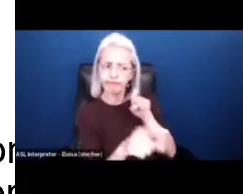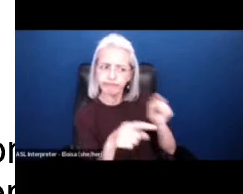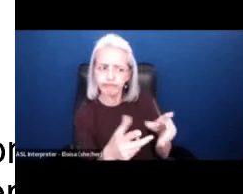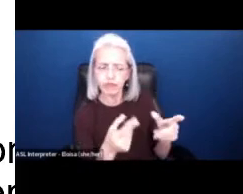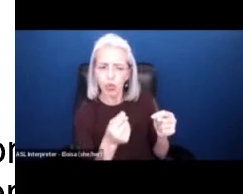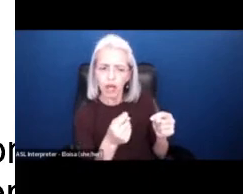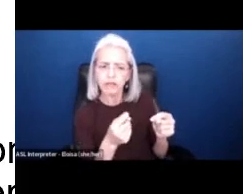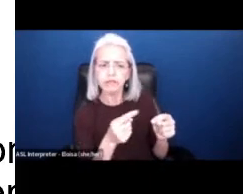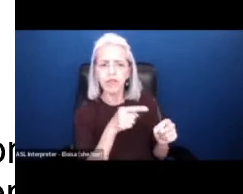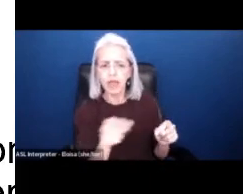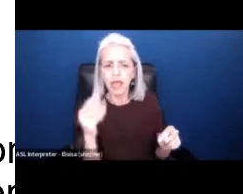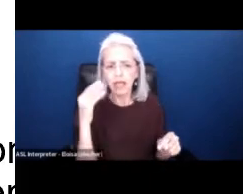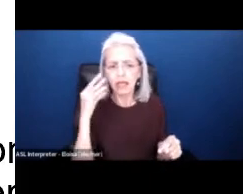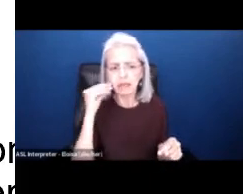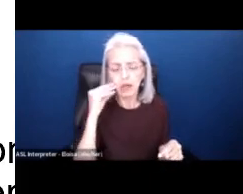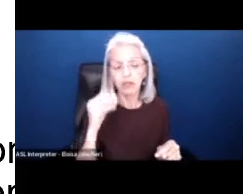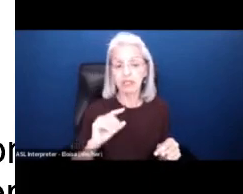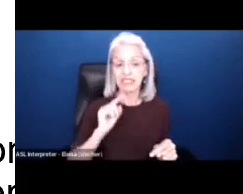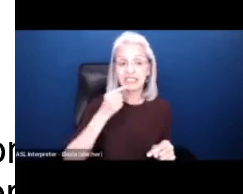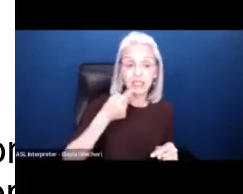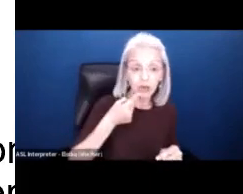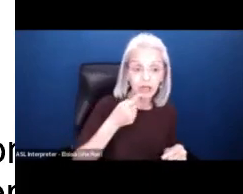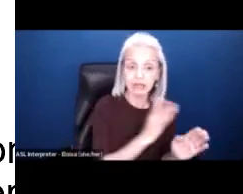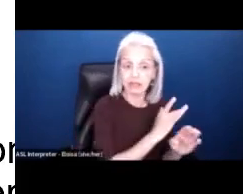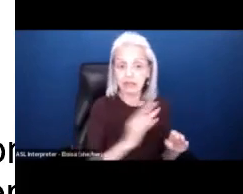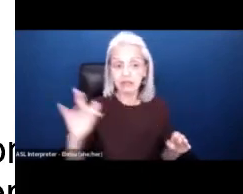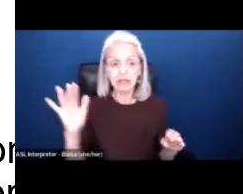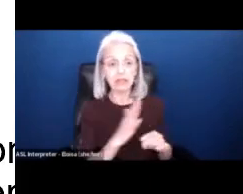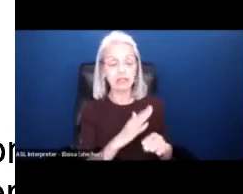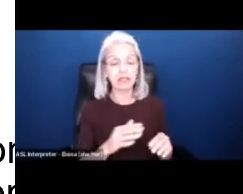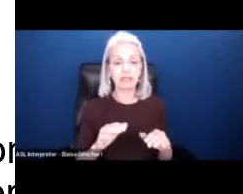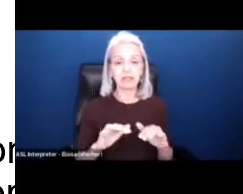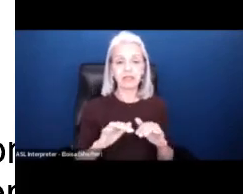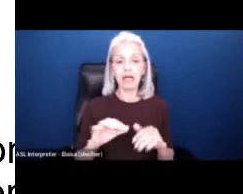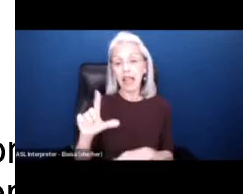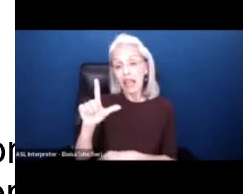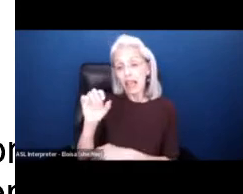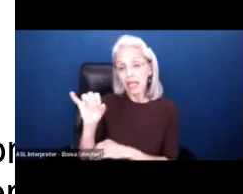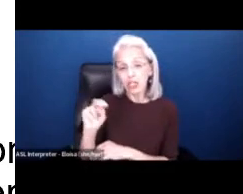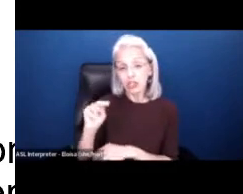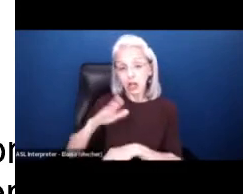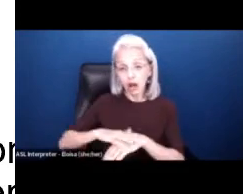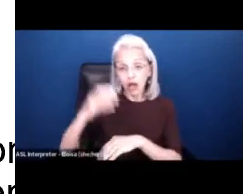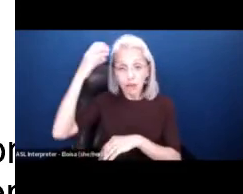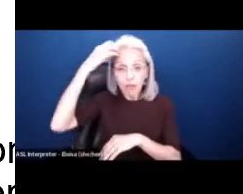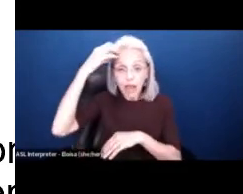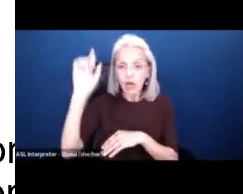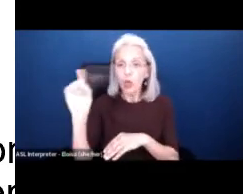extent of the injury, where were the where was the lesion in the brain if there was one scene on imaging, and, and sort of use